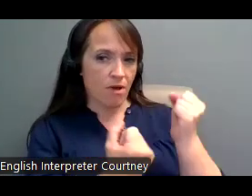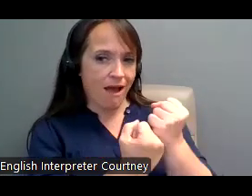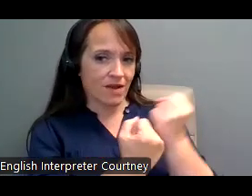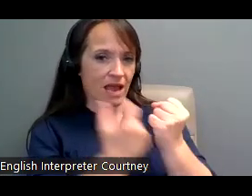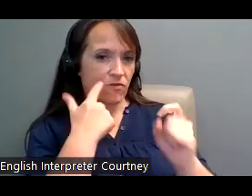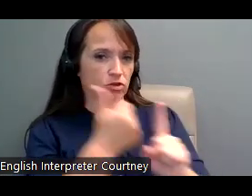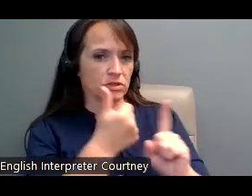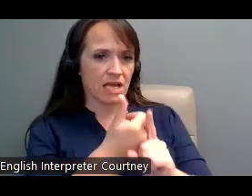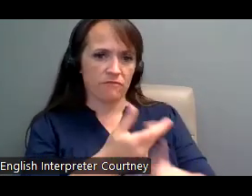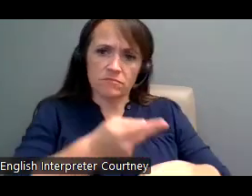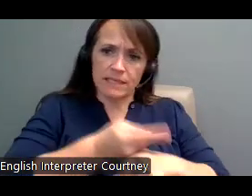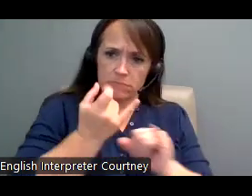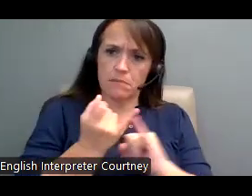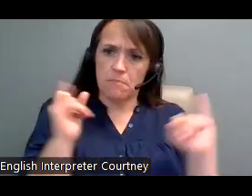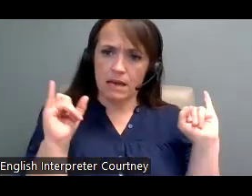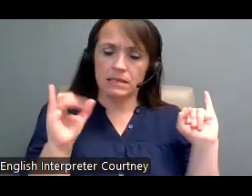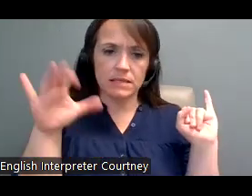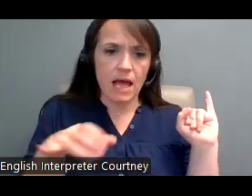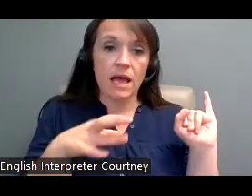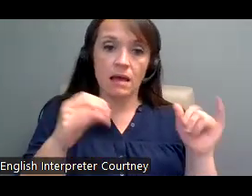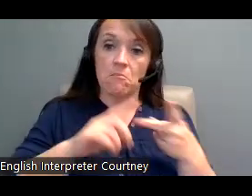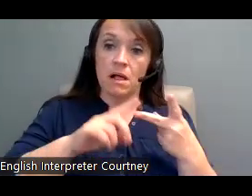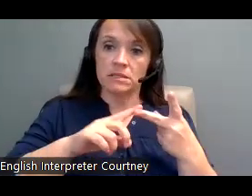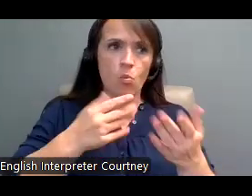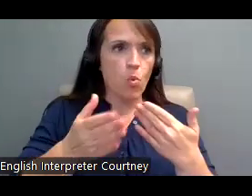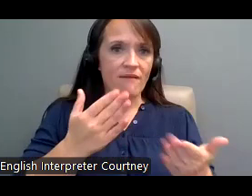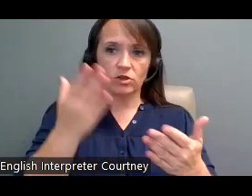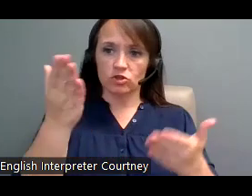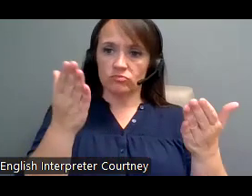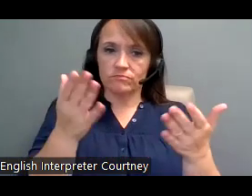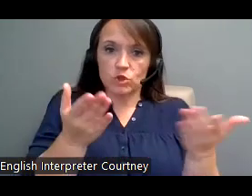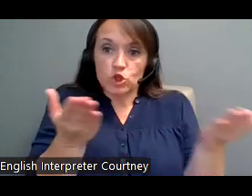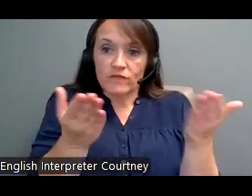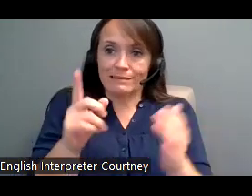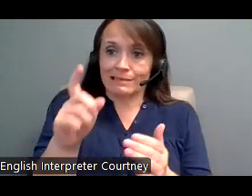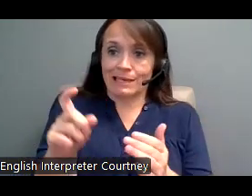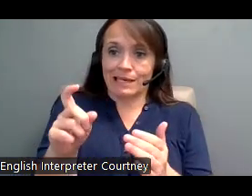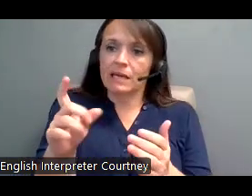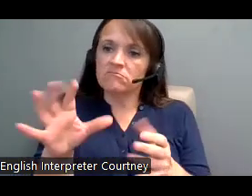independence and also they can get the services that they need. We also educate and train